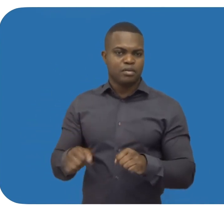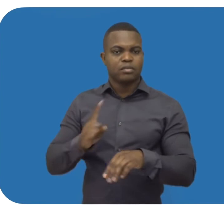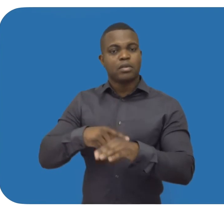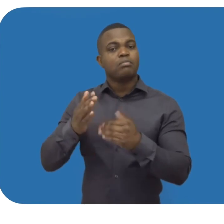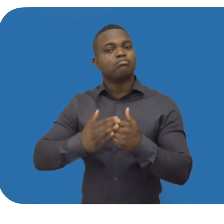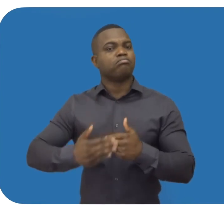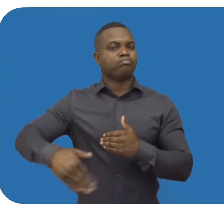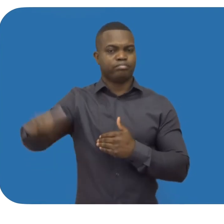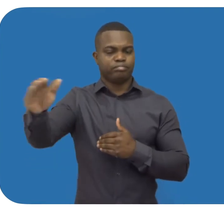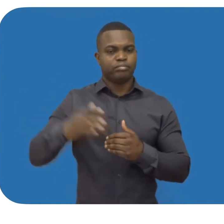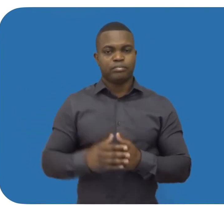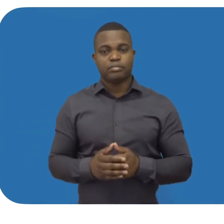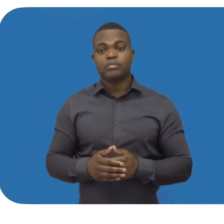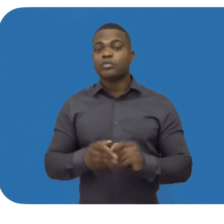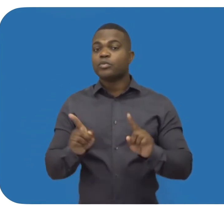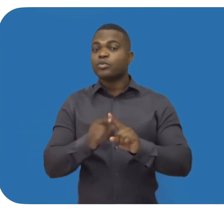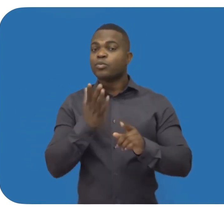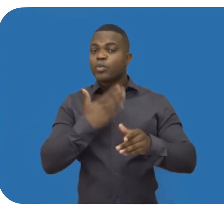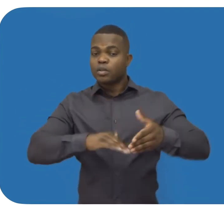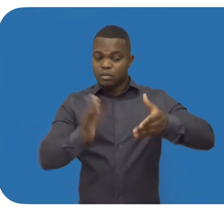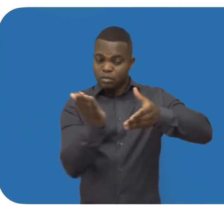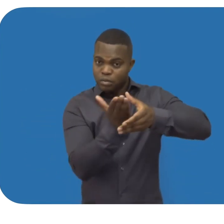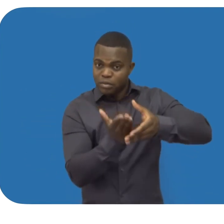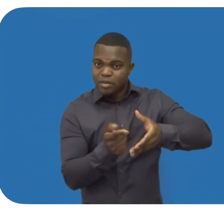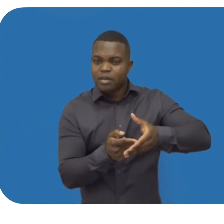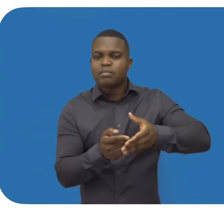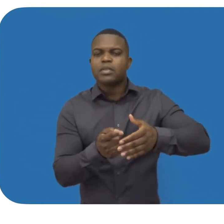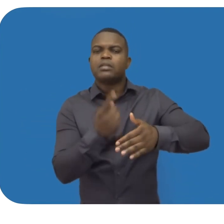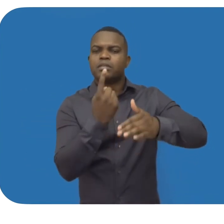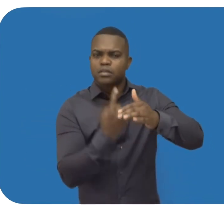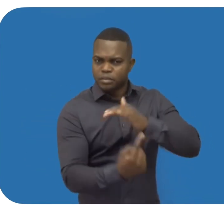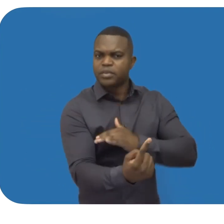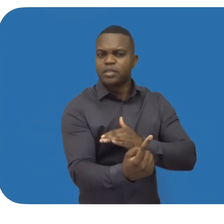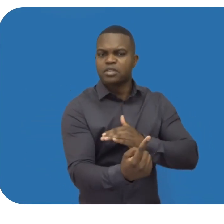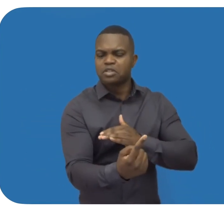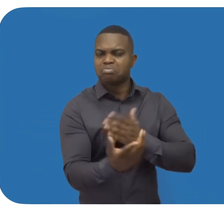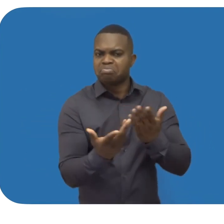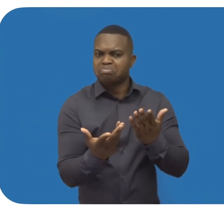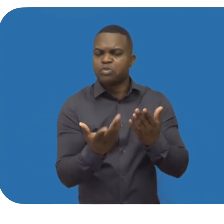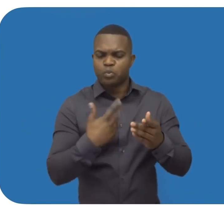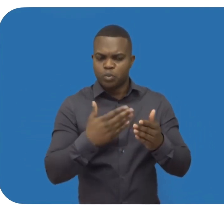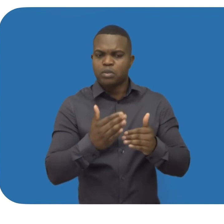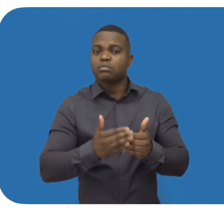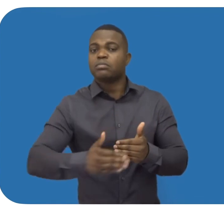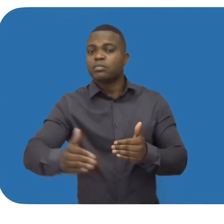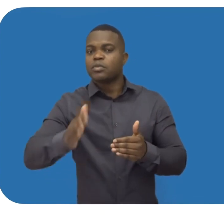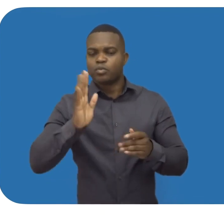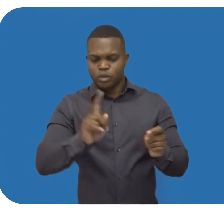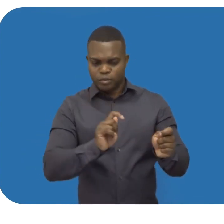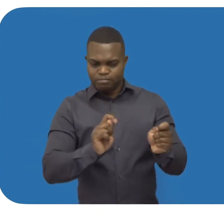To make the compendium more independent from factors like web hosting, we plan to also generate a PDF version of its contents,